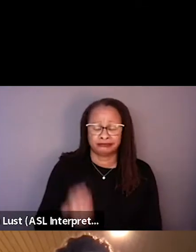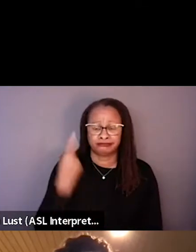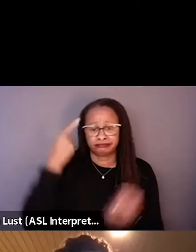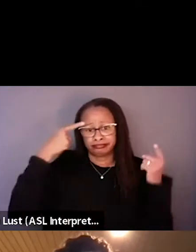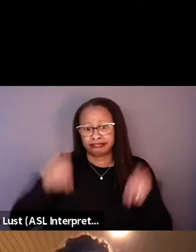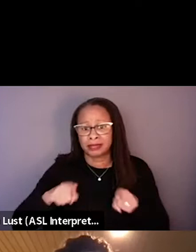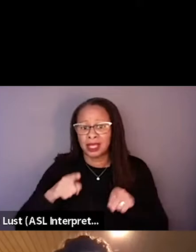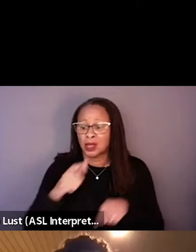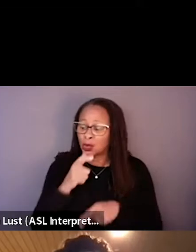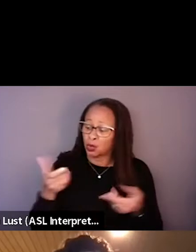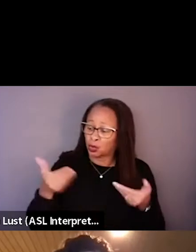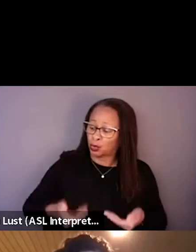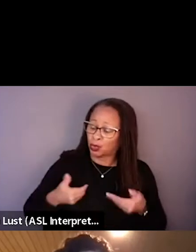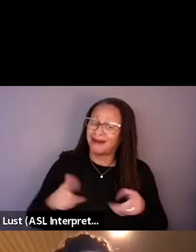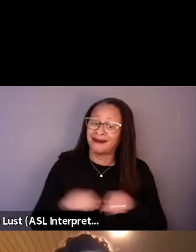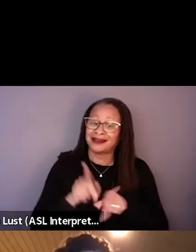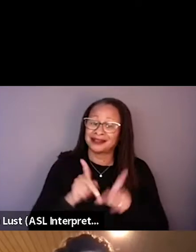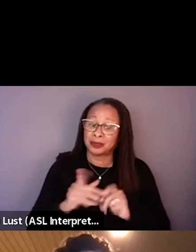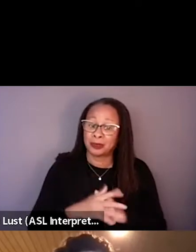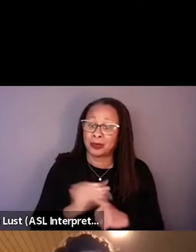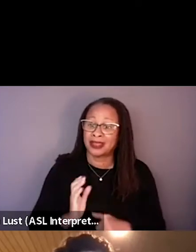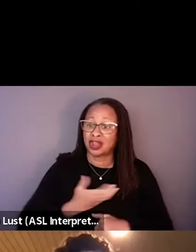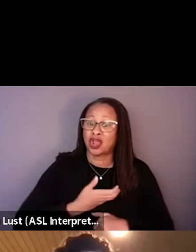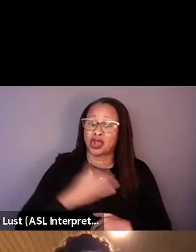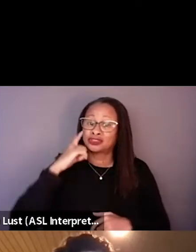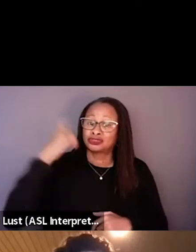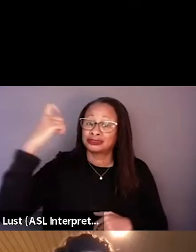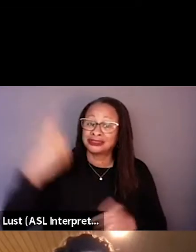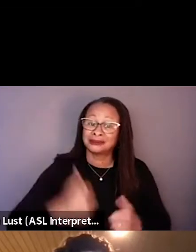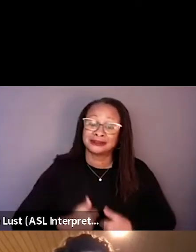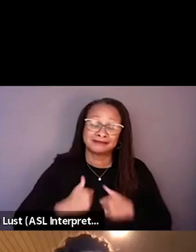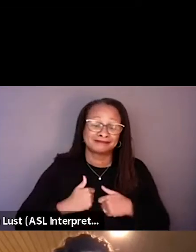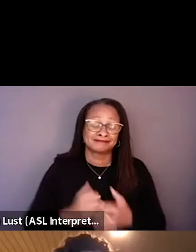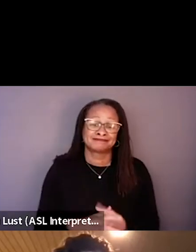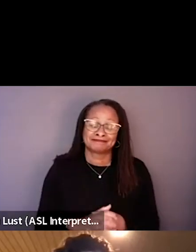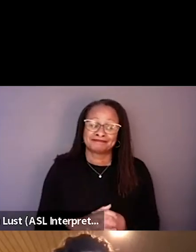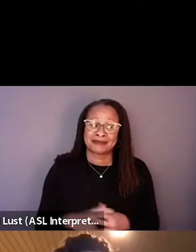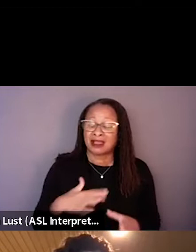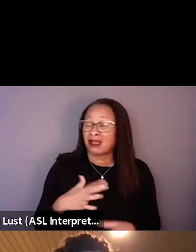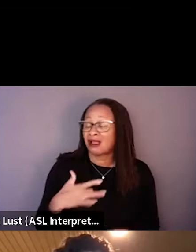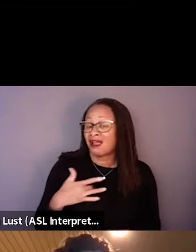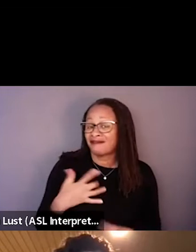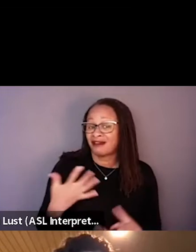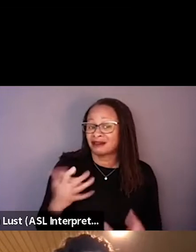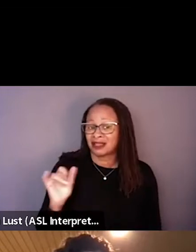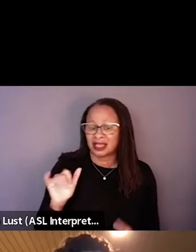of who we were as people and our dreams in life. And, you know, I felt like I started to get to know her.